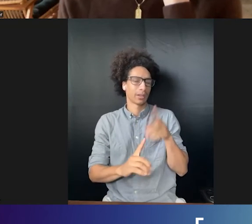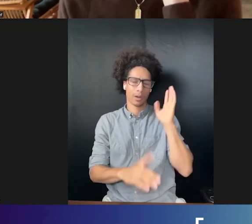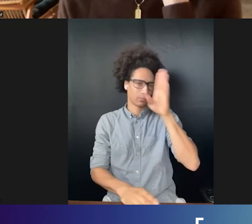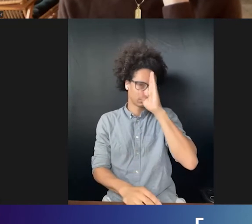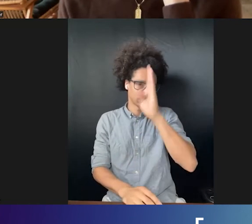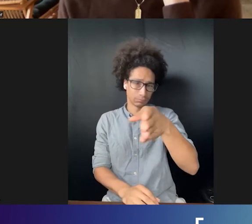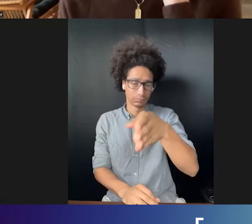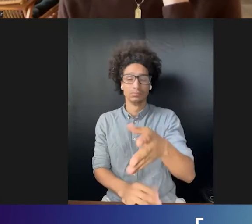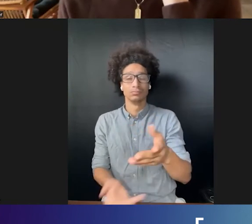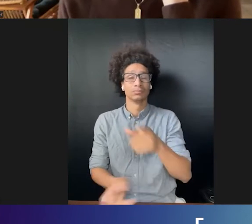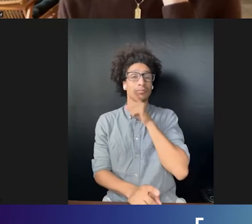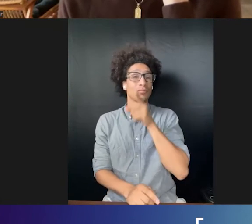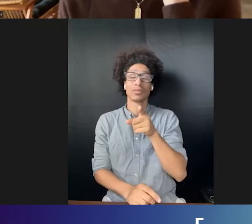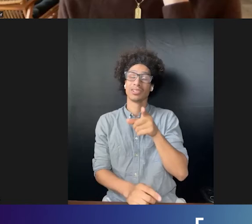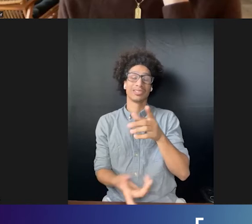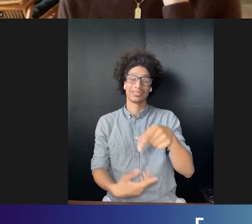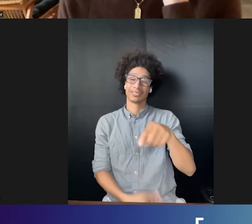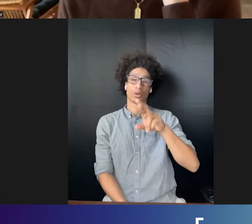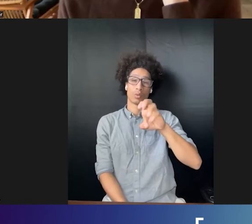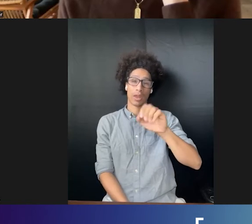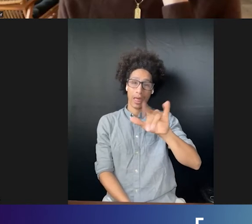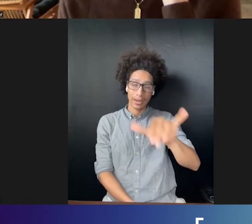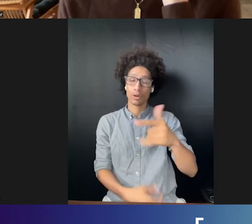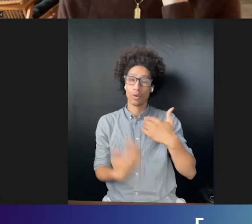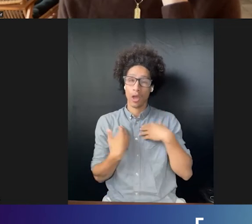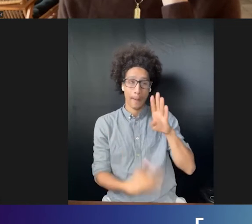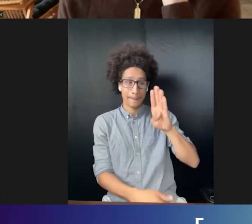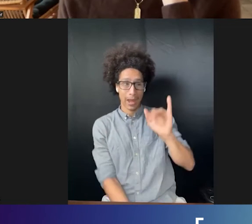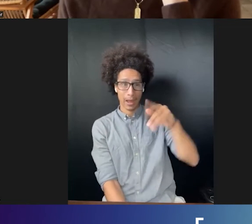it's a reality that bipoc filmmakers, especially first time filmmakers,